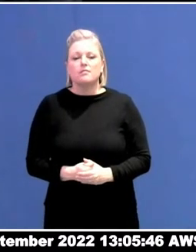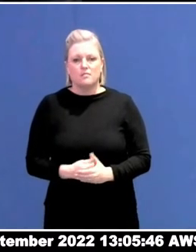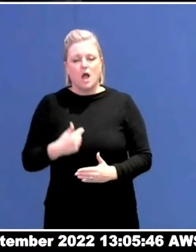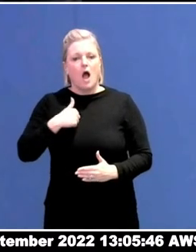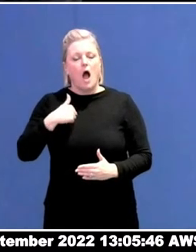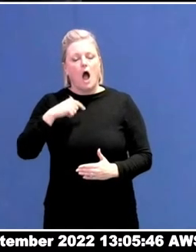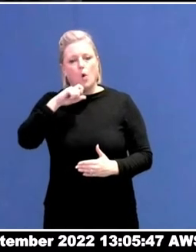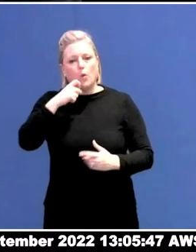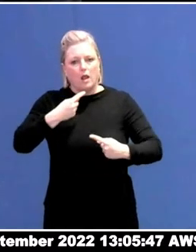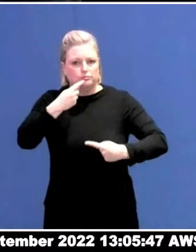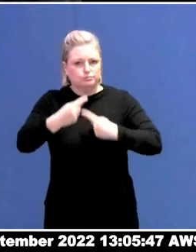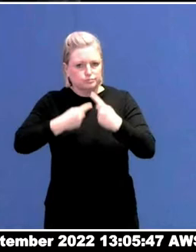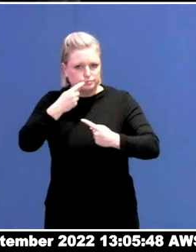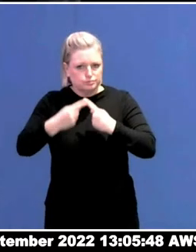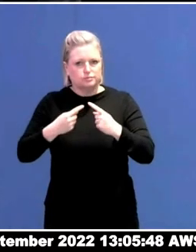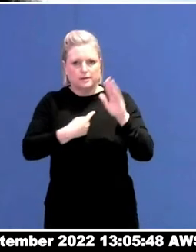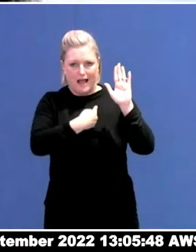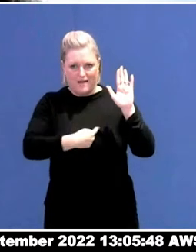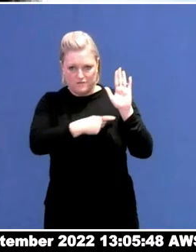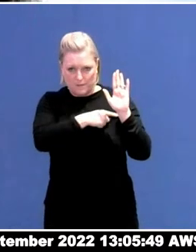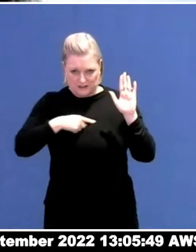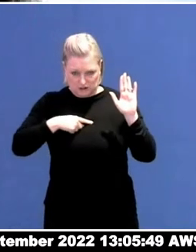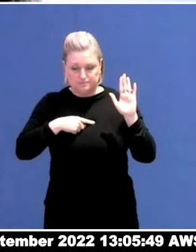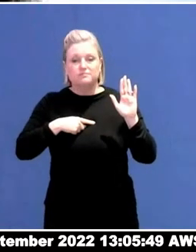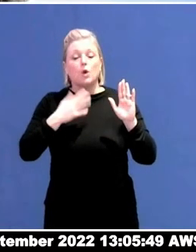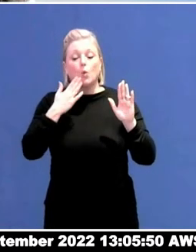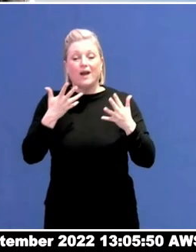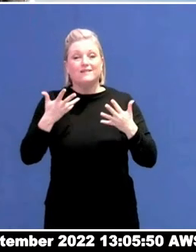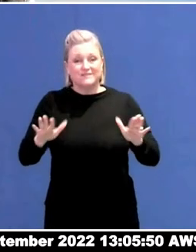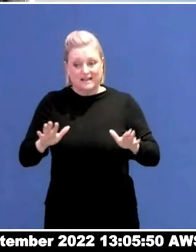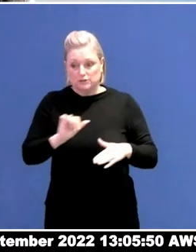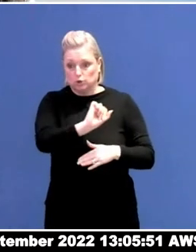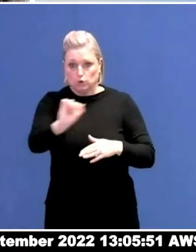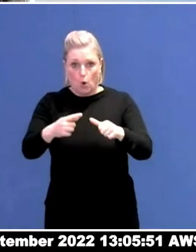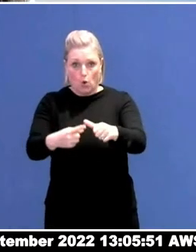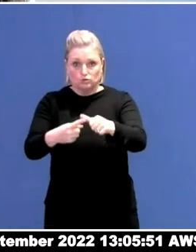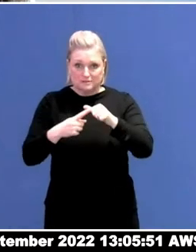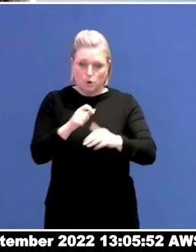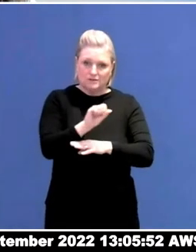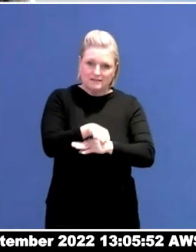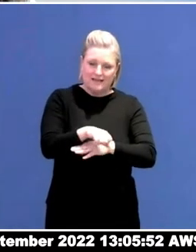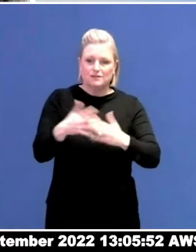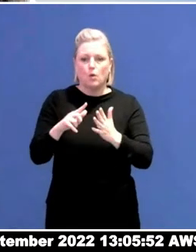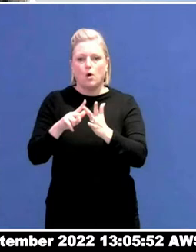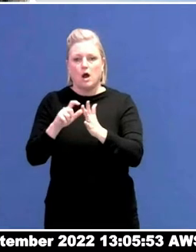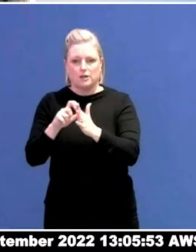At the end, please all say yes, or "I do." Do you solemnly and sincerely decline and